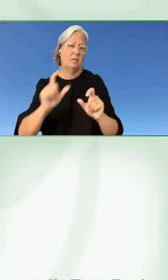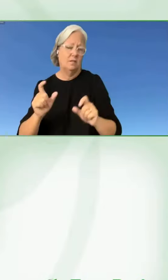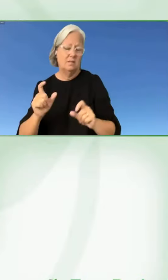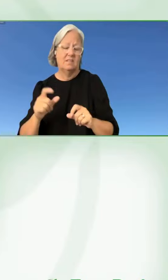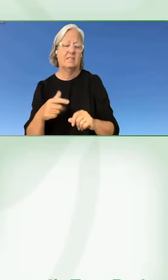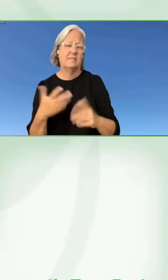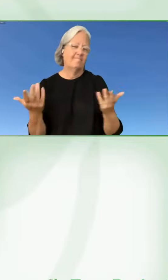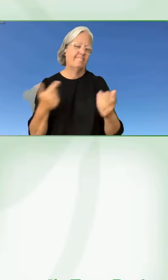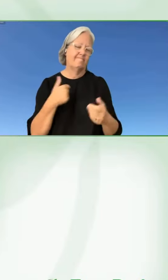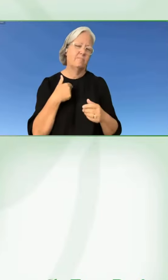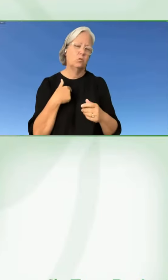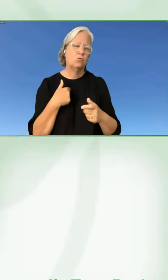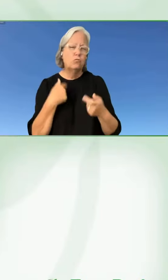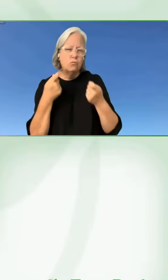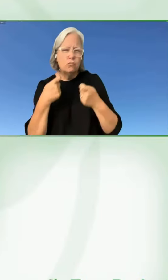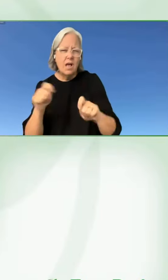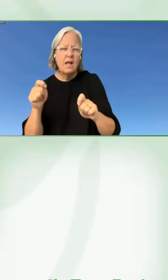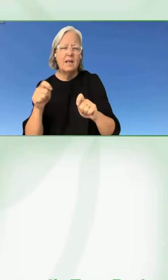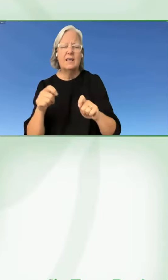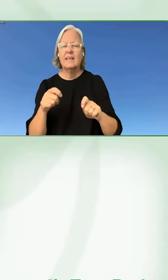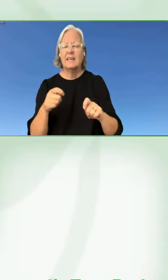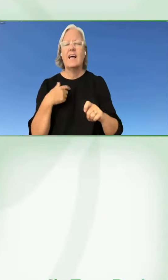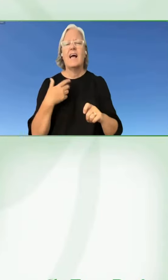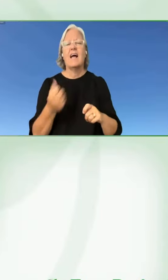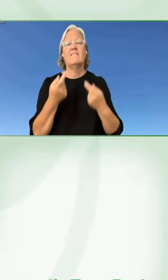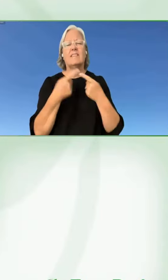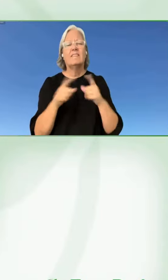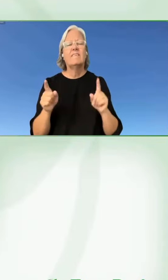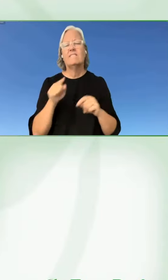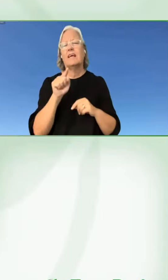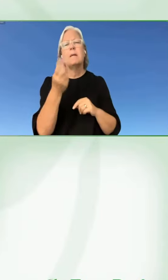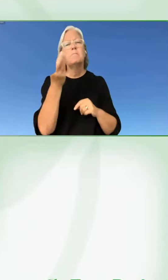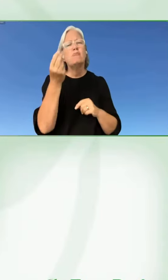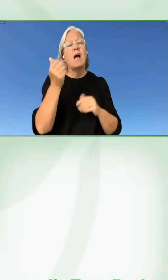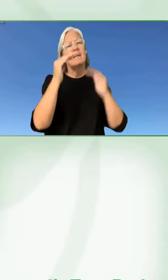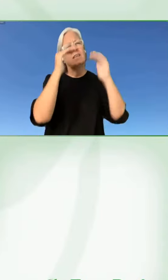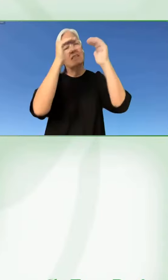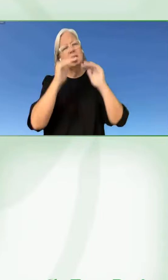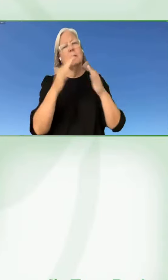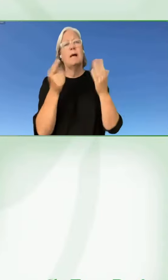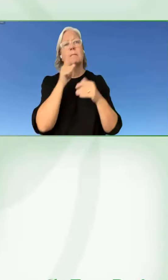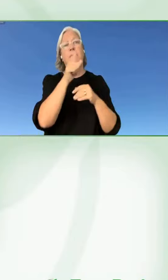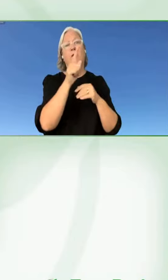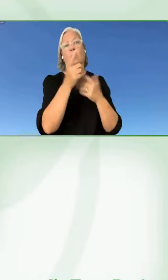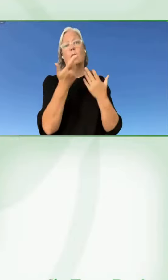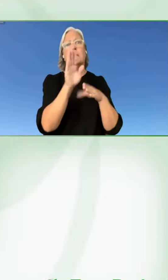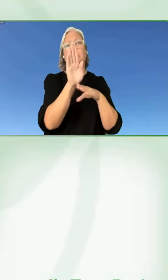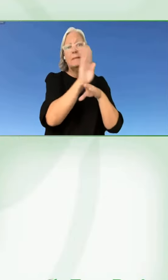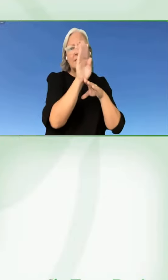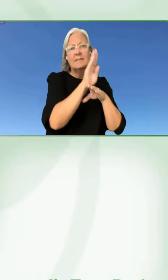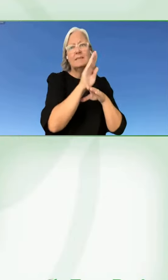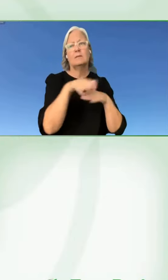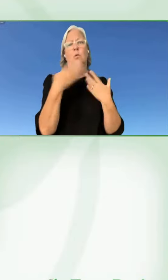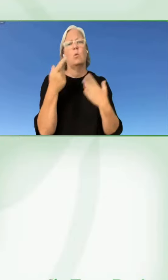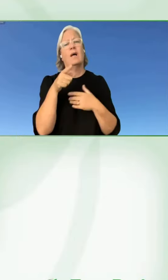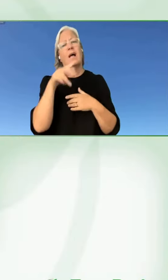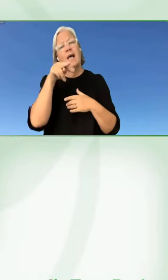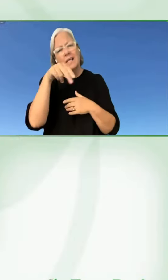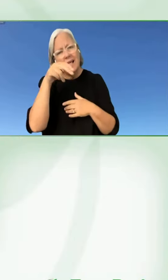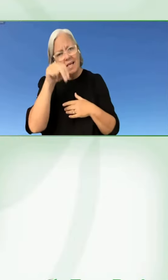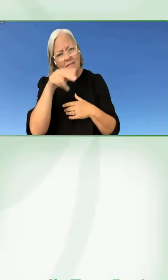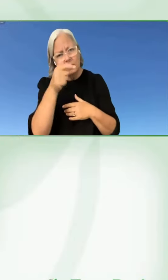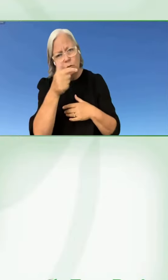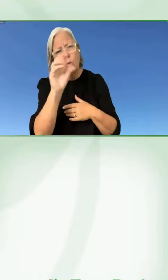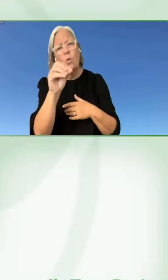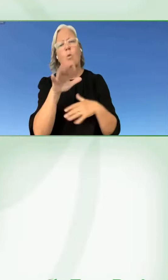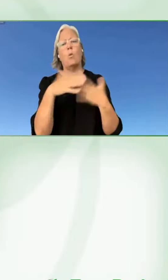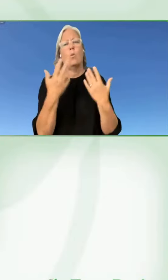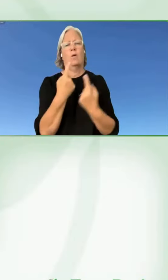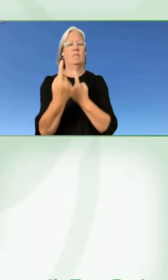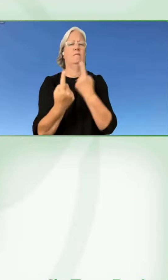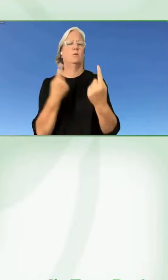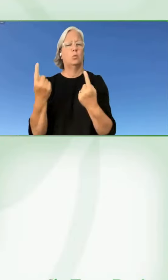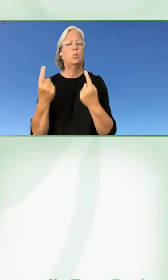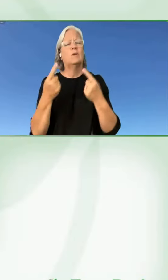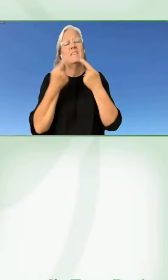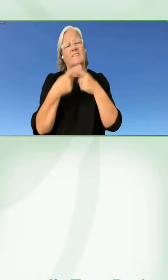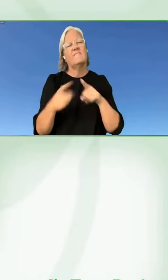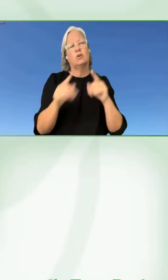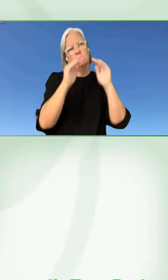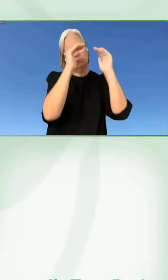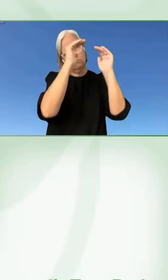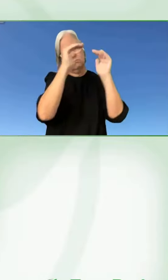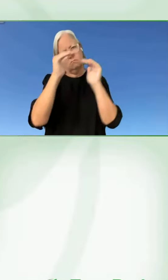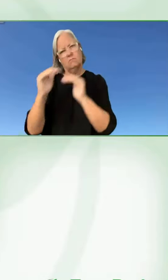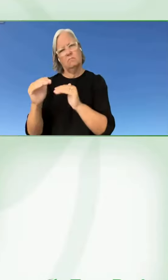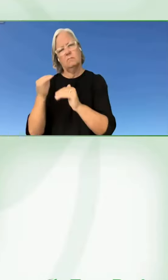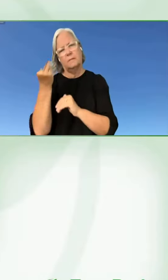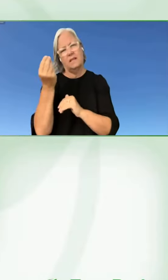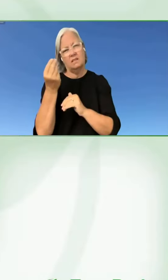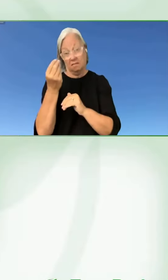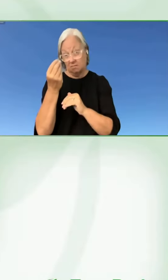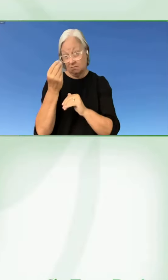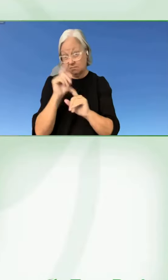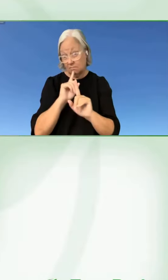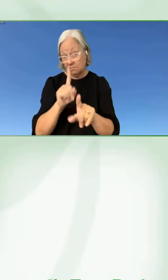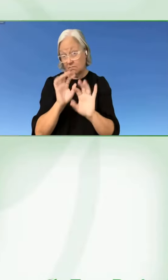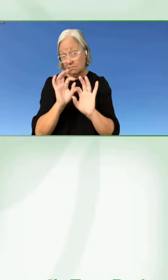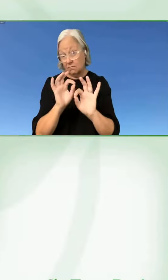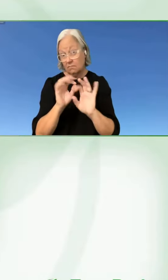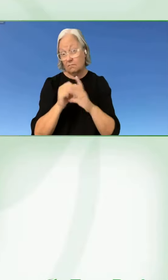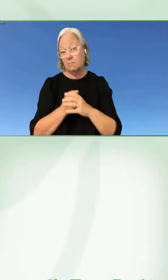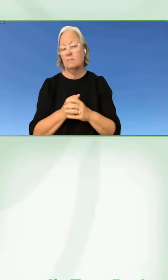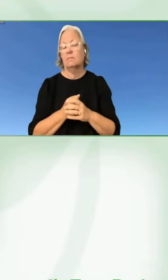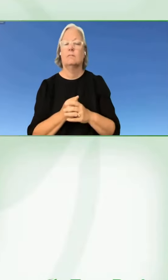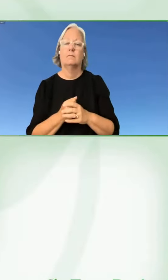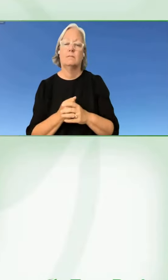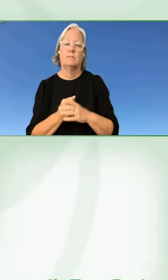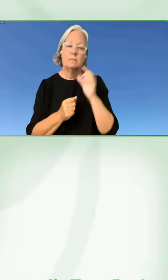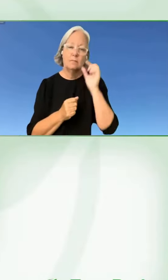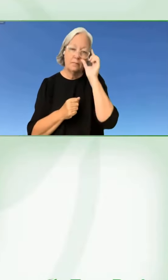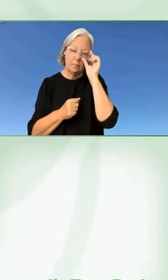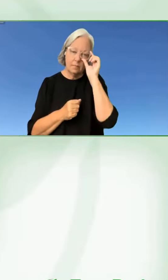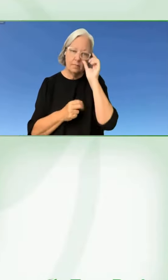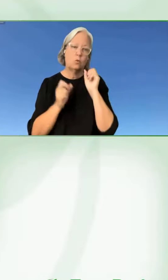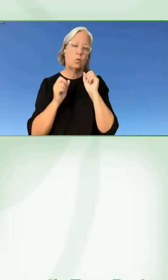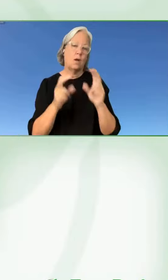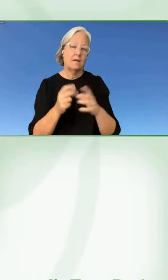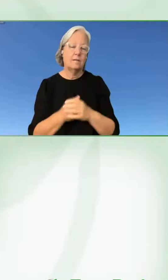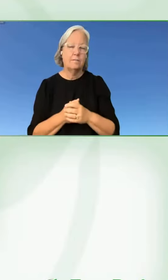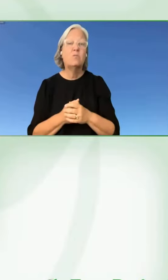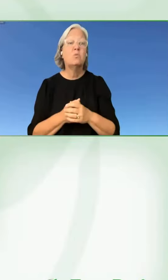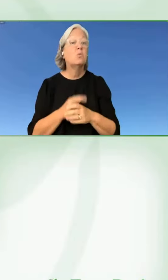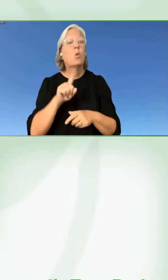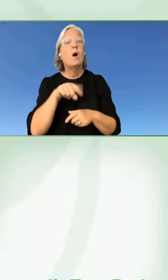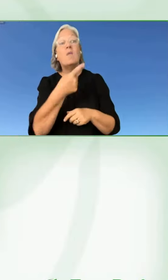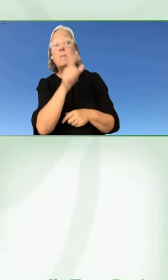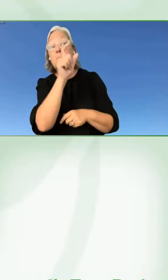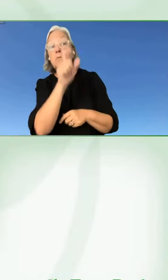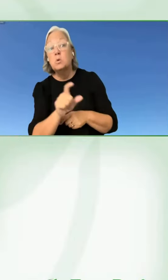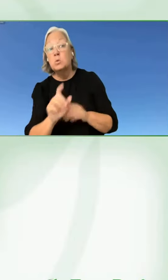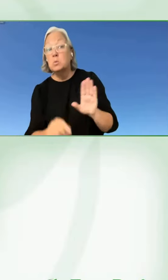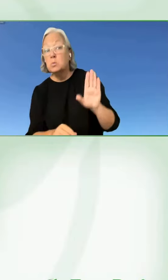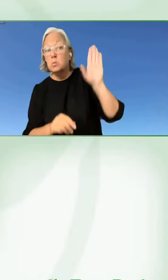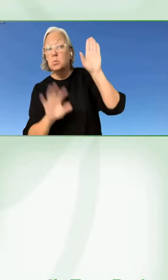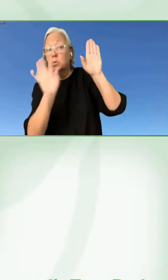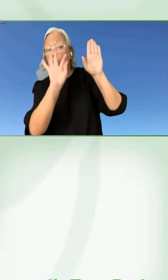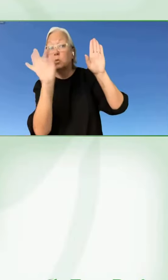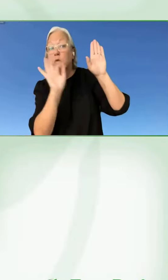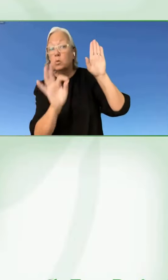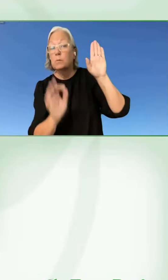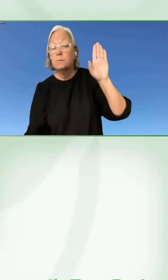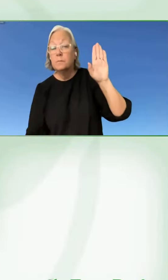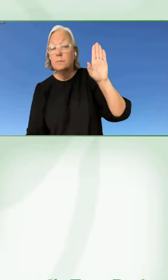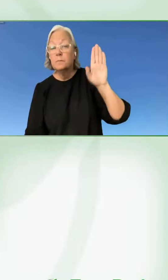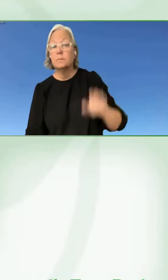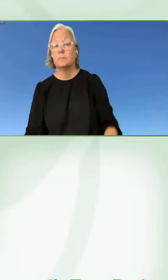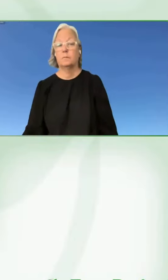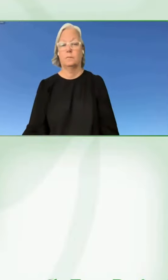Don't be shy, it is Friday afternoon which is still OK to ask questions.